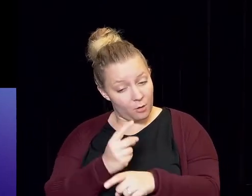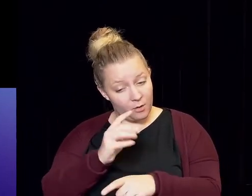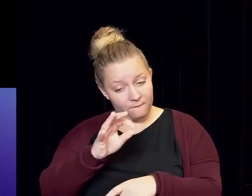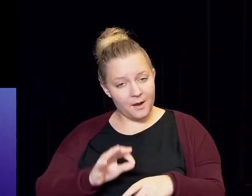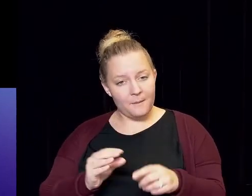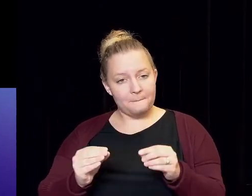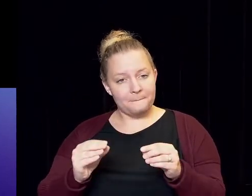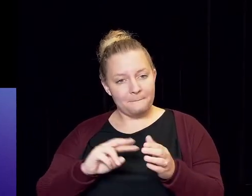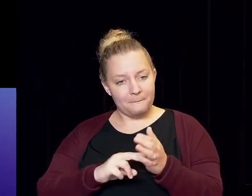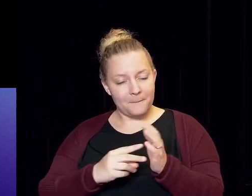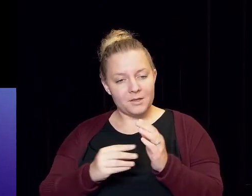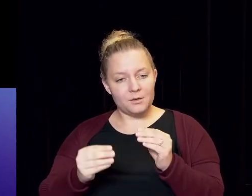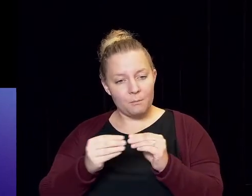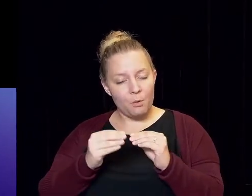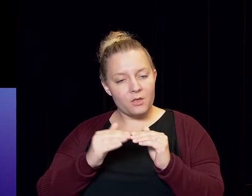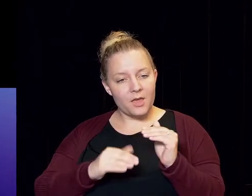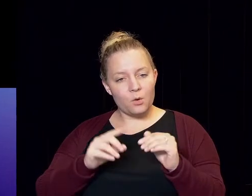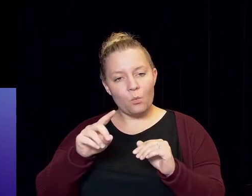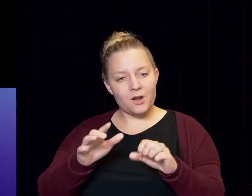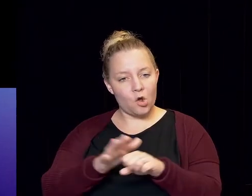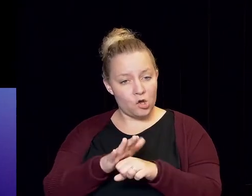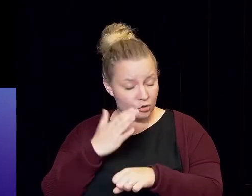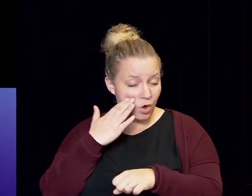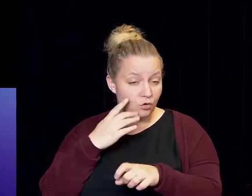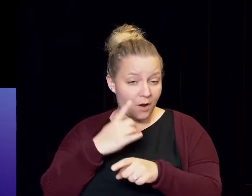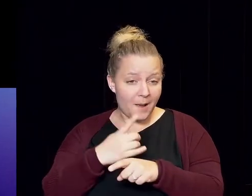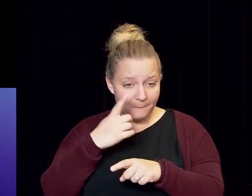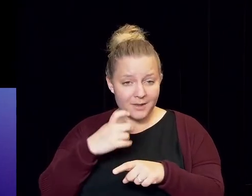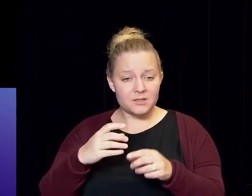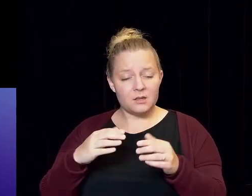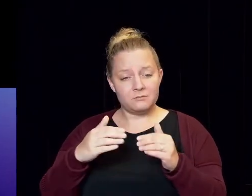than 1 whole. And, I know that's correct because it's more than 100%. So, it's more